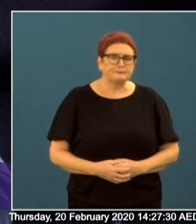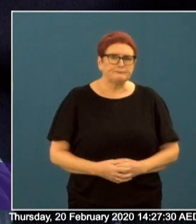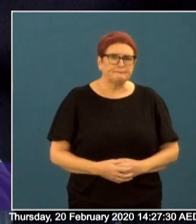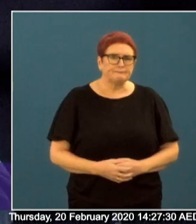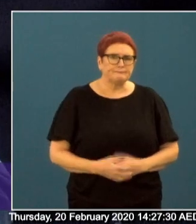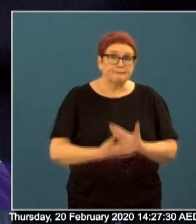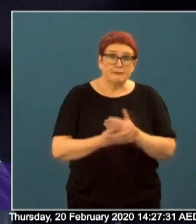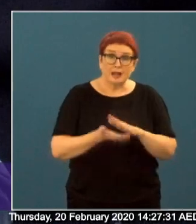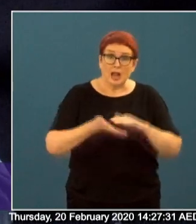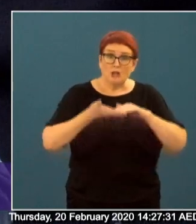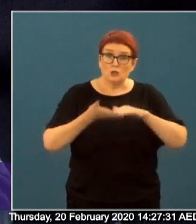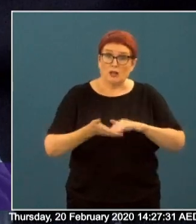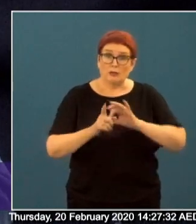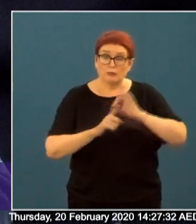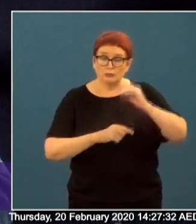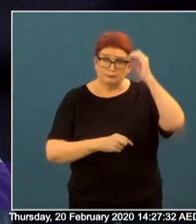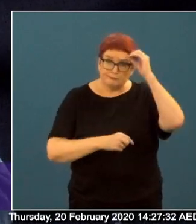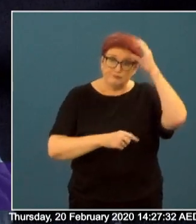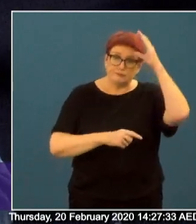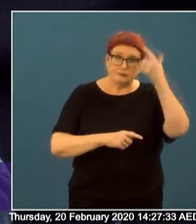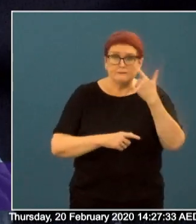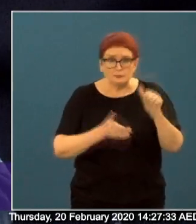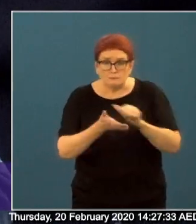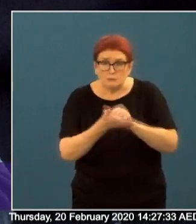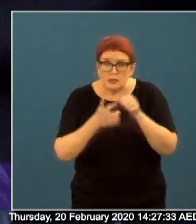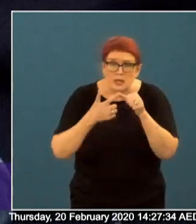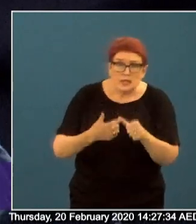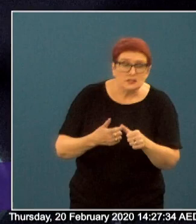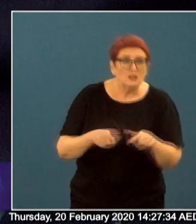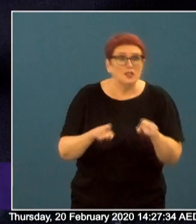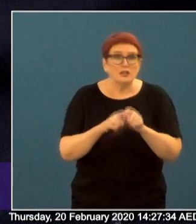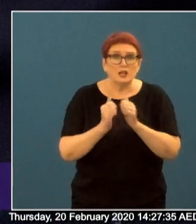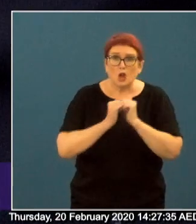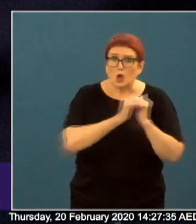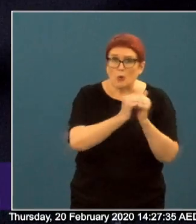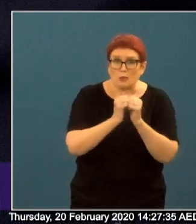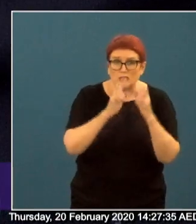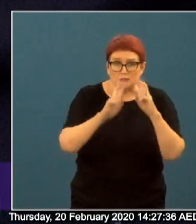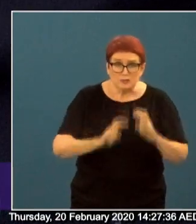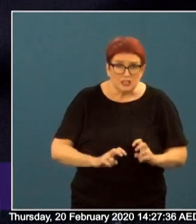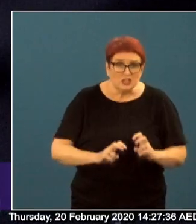and in providing solutions, including initiatives like the Cooperative Research Centre for Living With Autism,